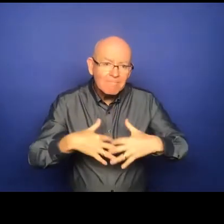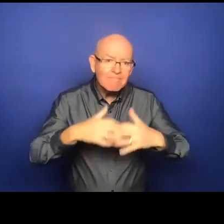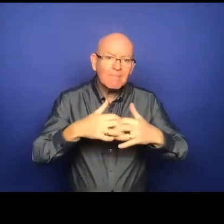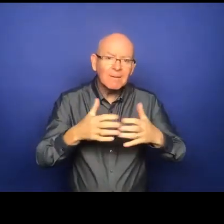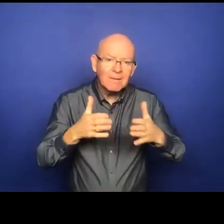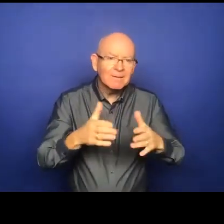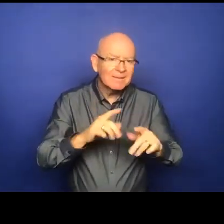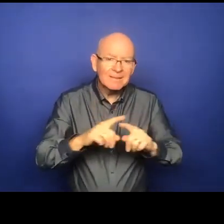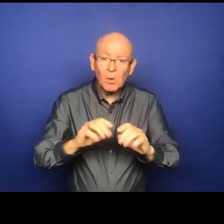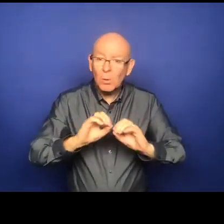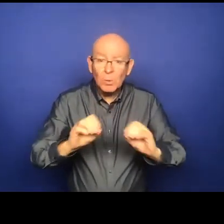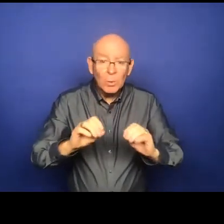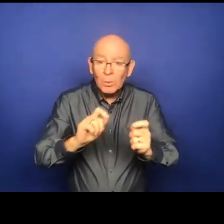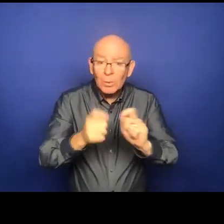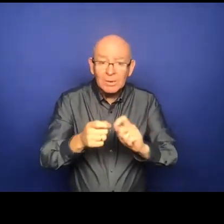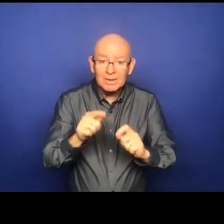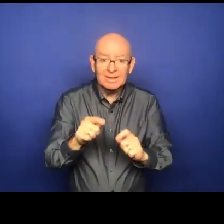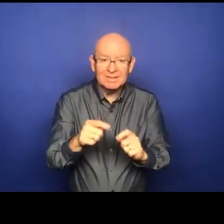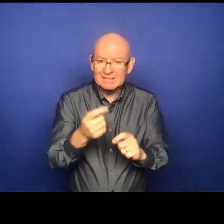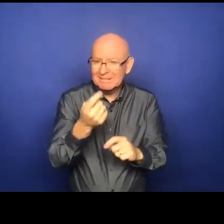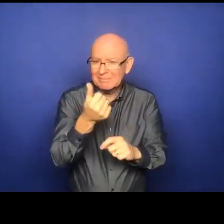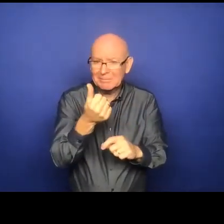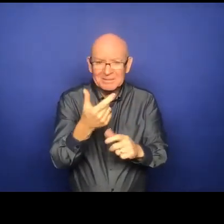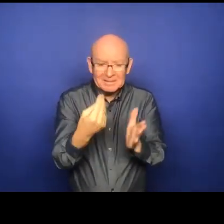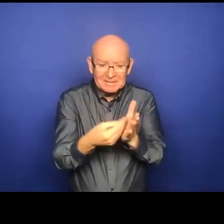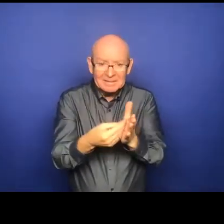or is just being used as it was originally designed to monitor